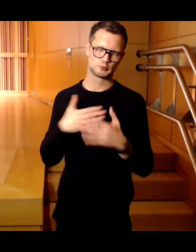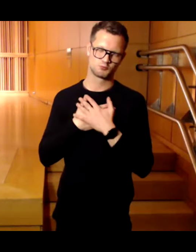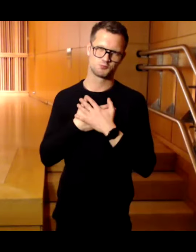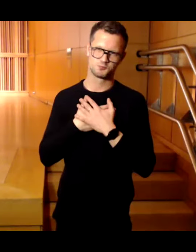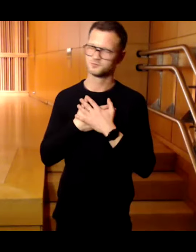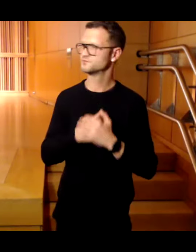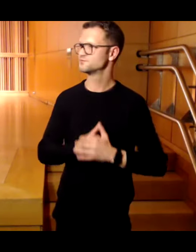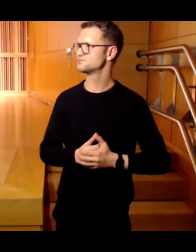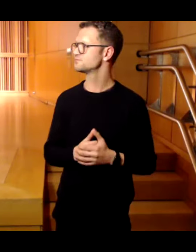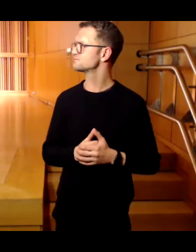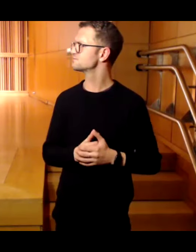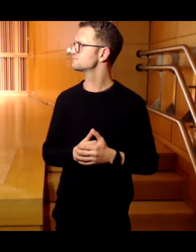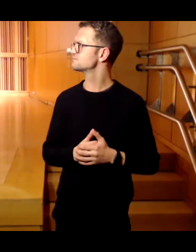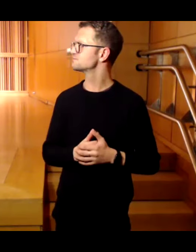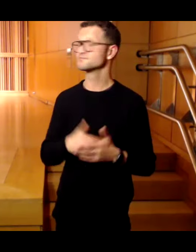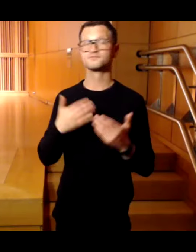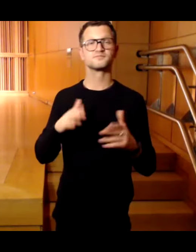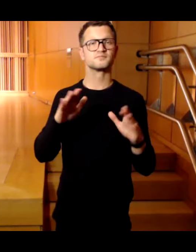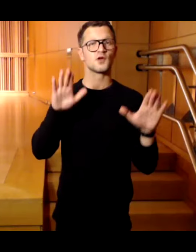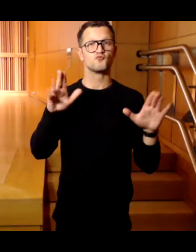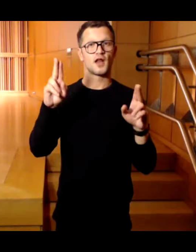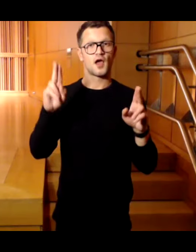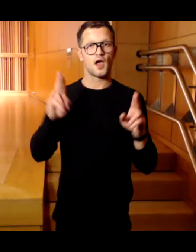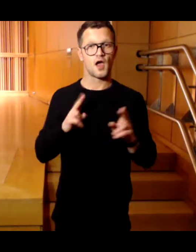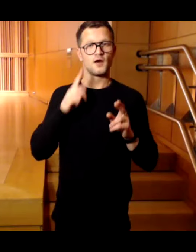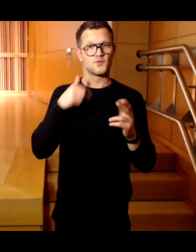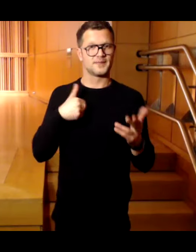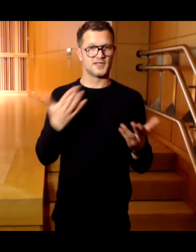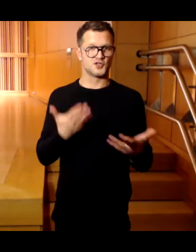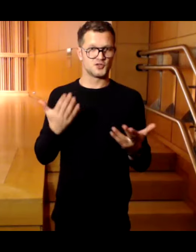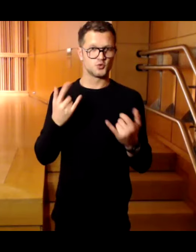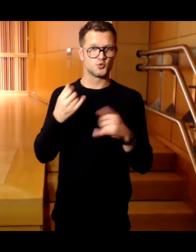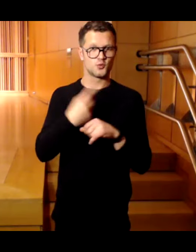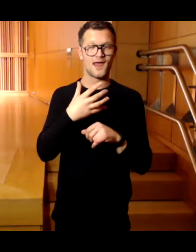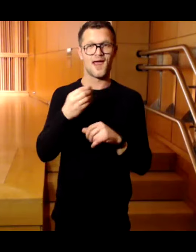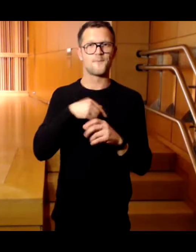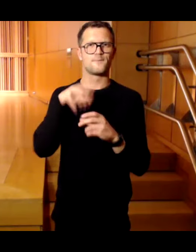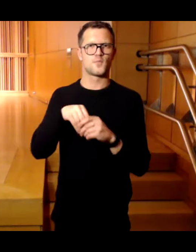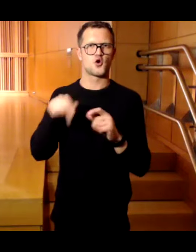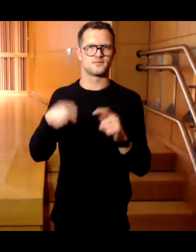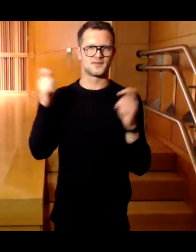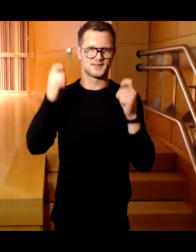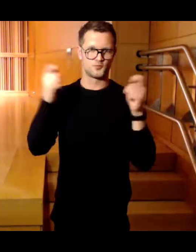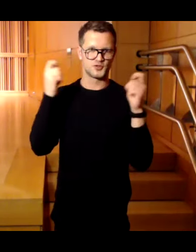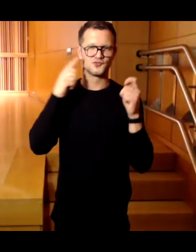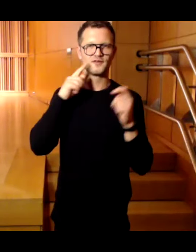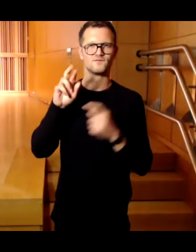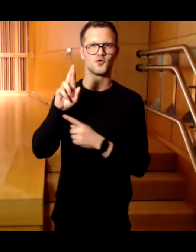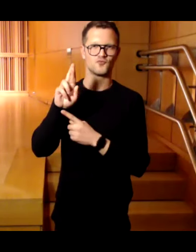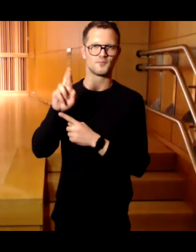It's a great honor for me to be here, and to be part of the celebration of Robert Reed Farr's.